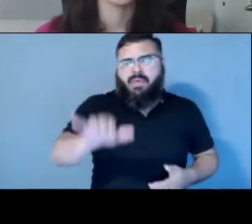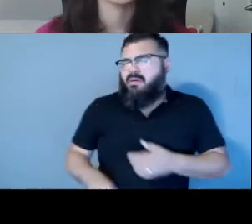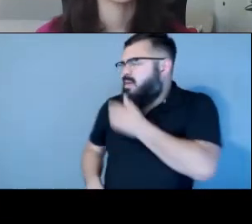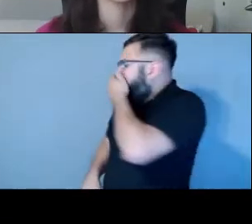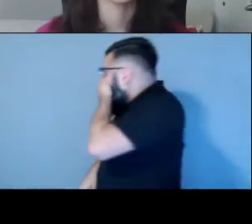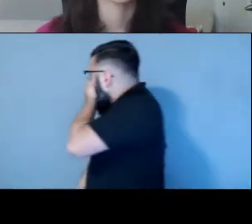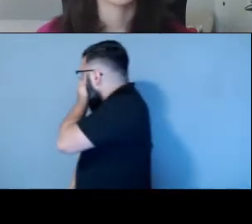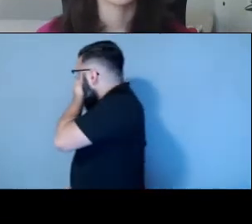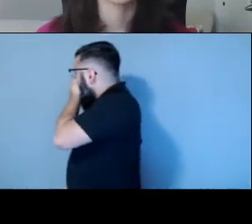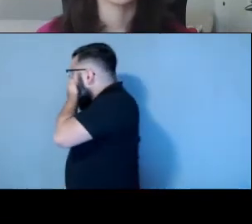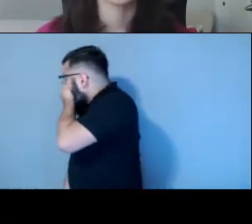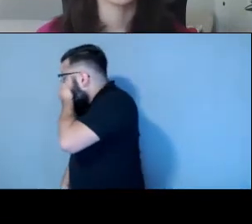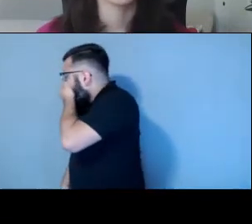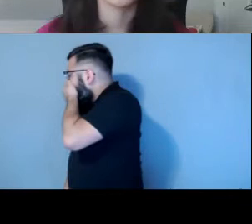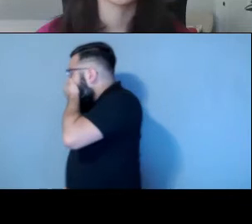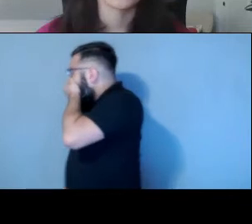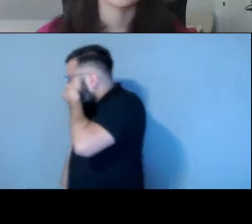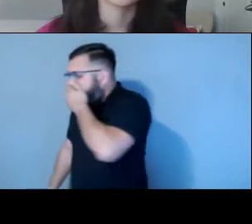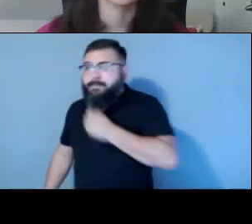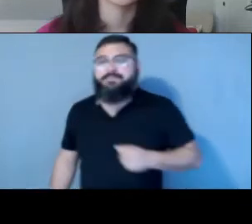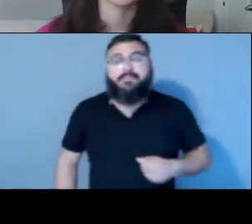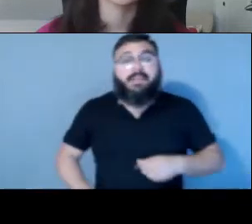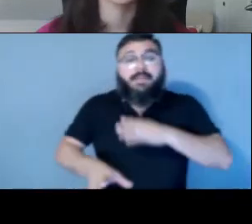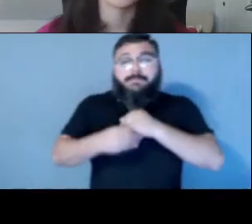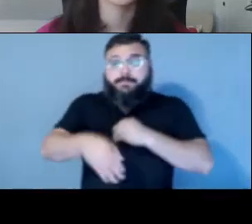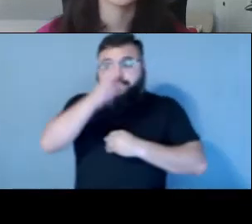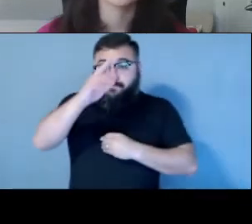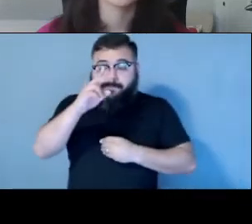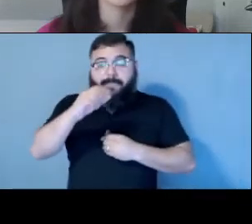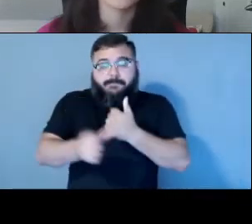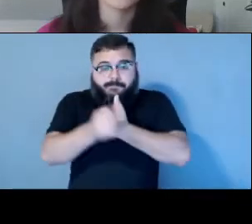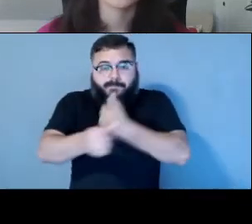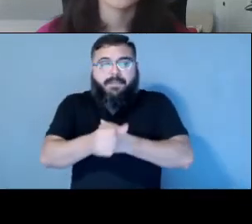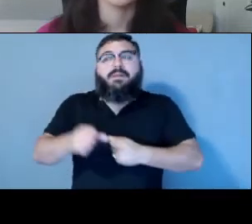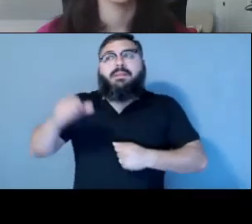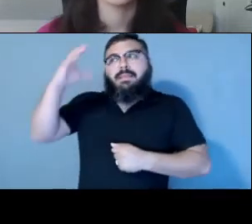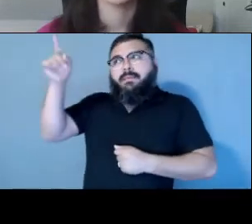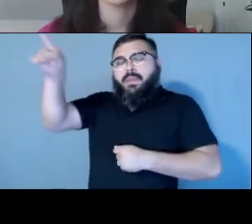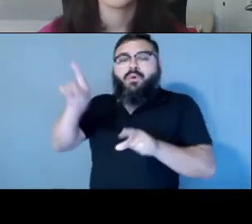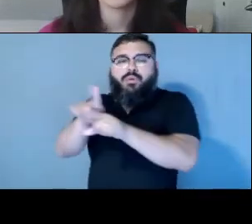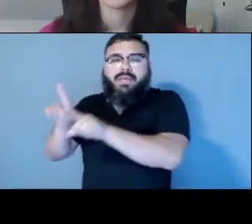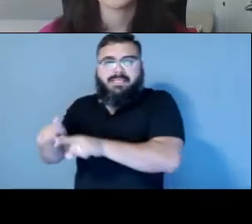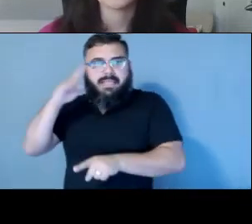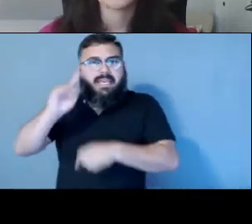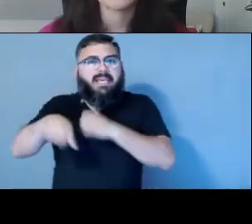In addition, direct threat, the employer also has to consider the duration of the threat, is it once every two years